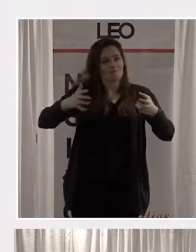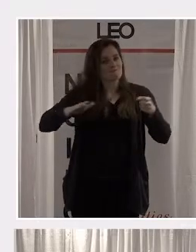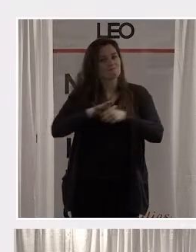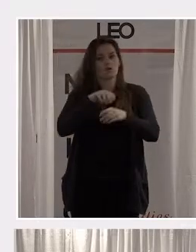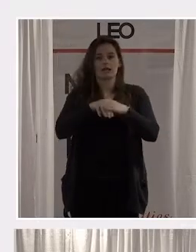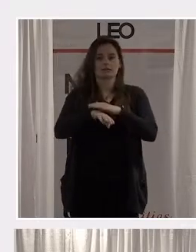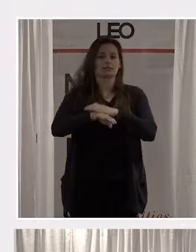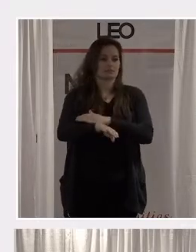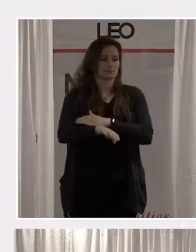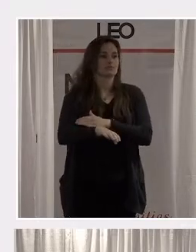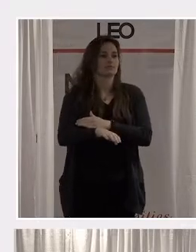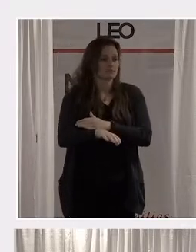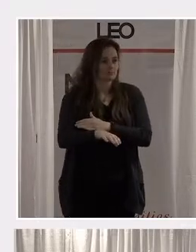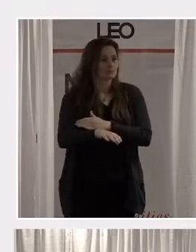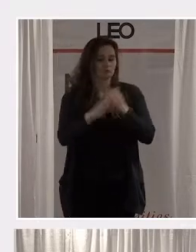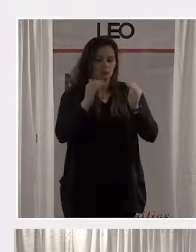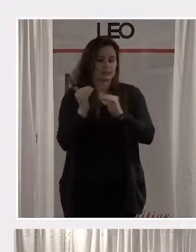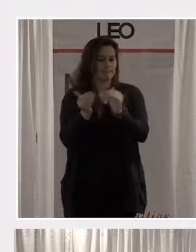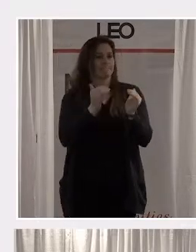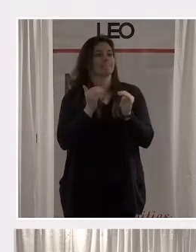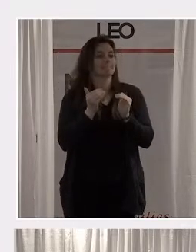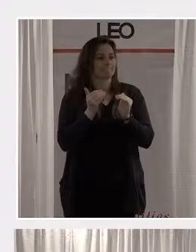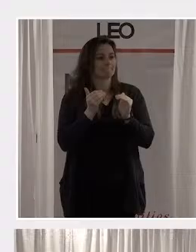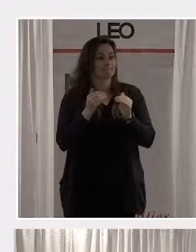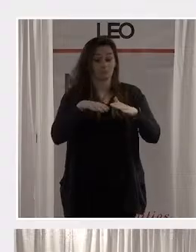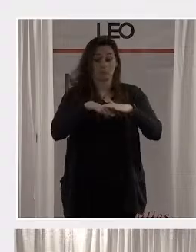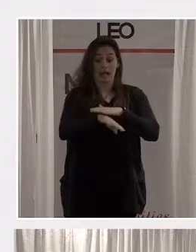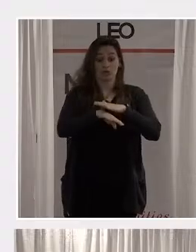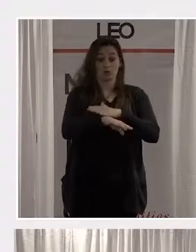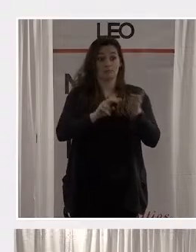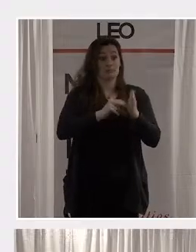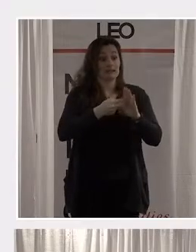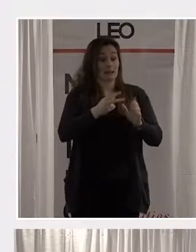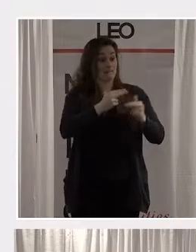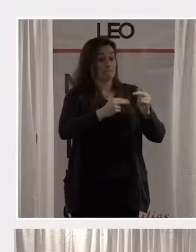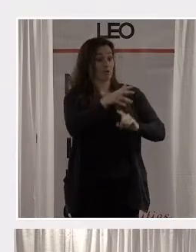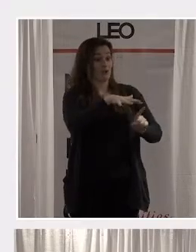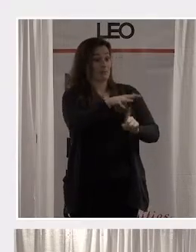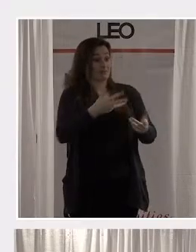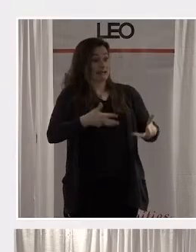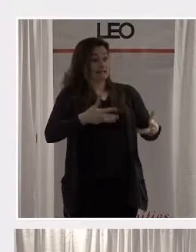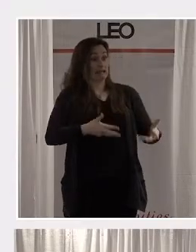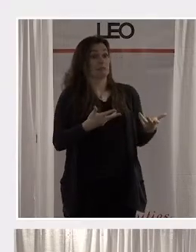BECAUSE ACCESSIBILITY IS MORE THAN JUST THE BUILT ENVIRONMENT.